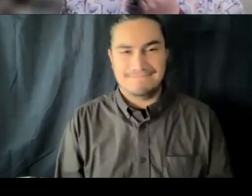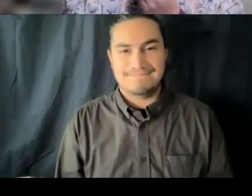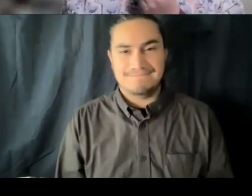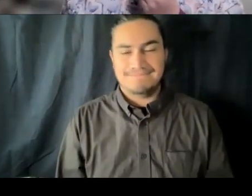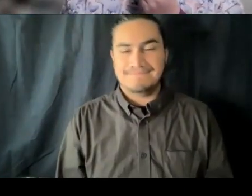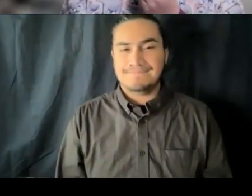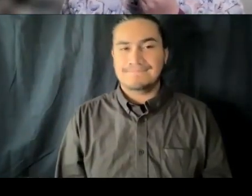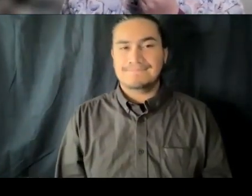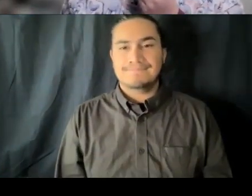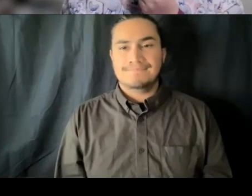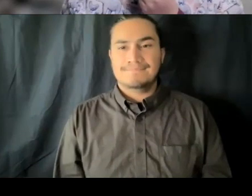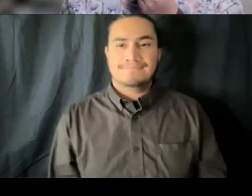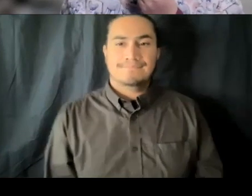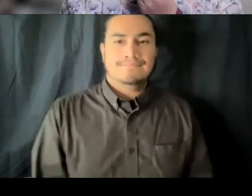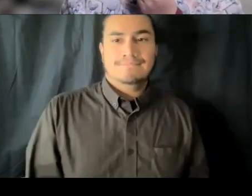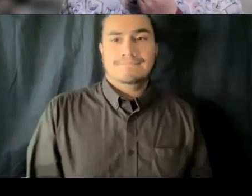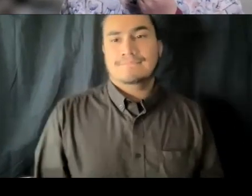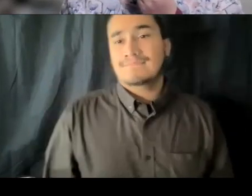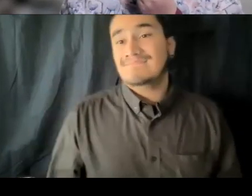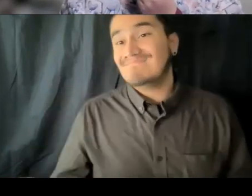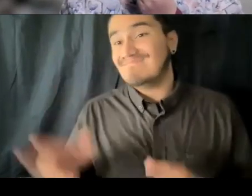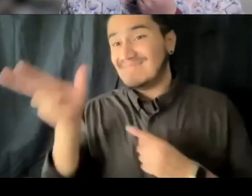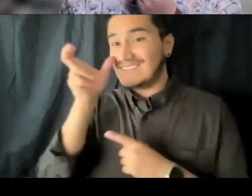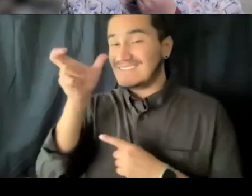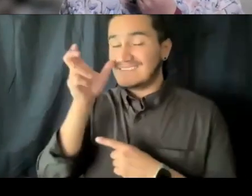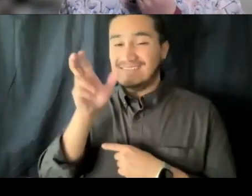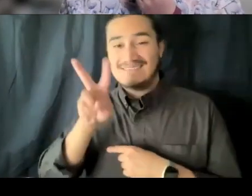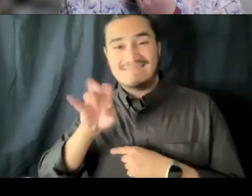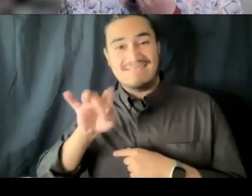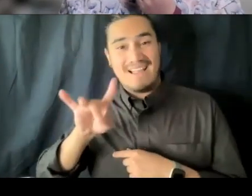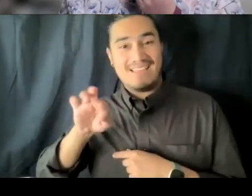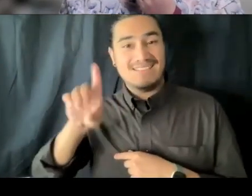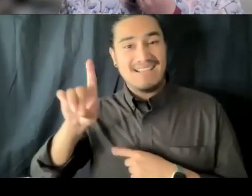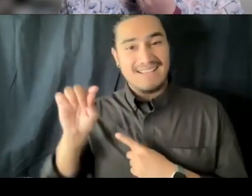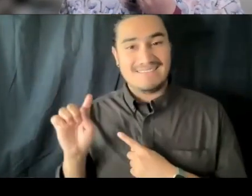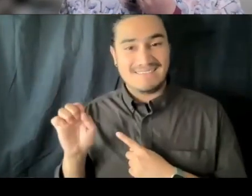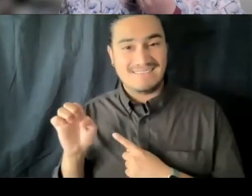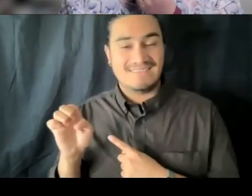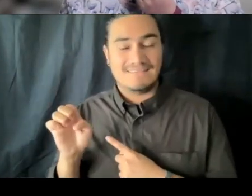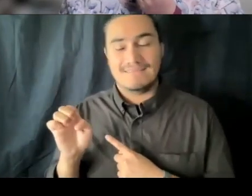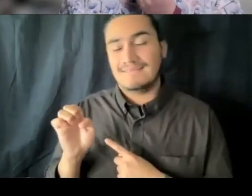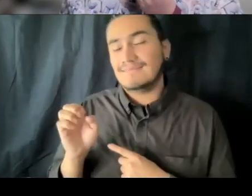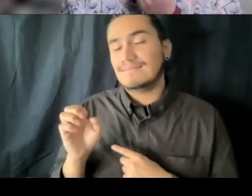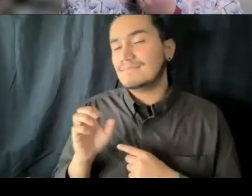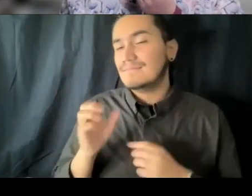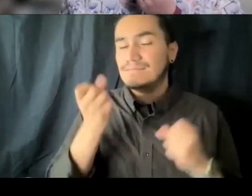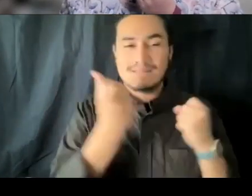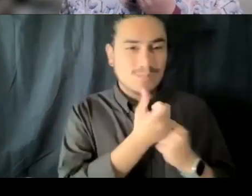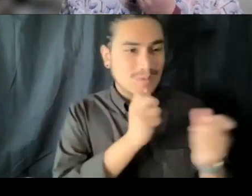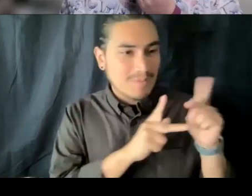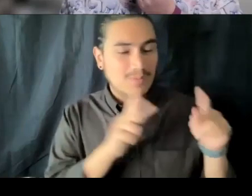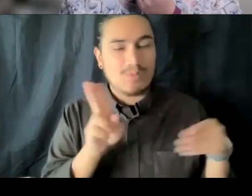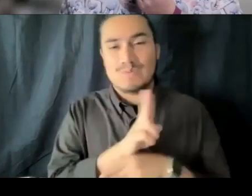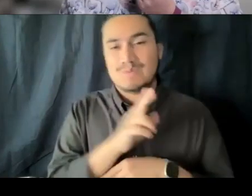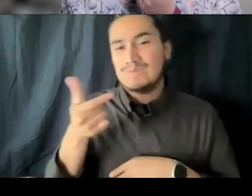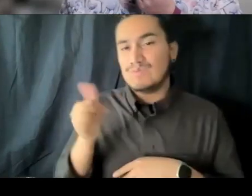Listen, validate, psychoeducation, support people in using grounding mindfulness,